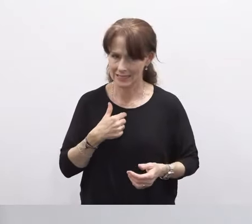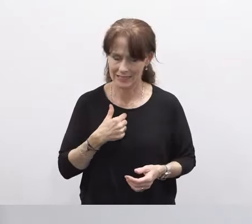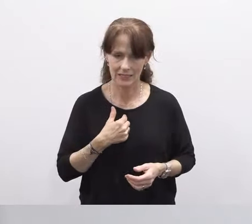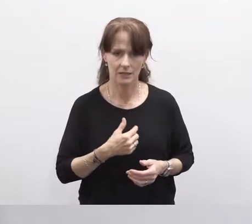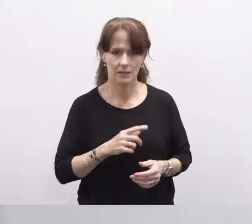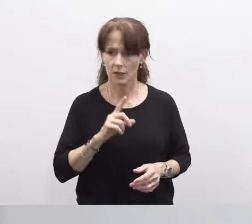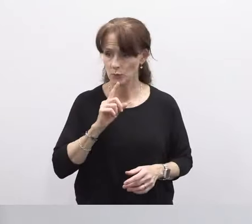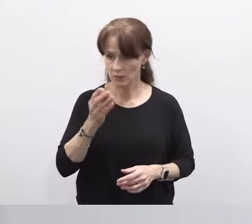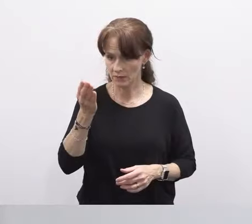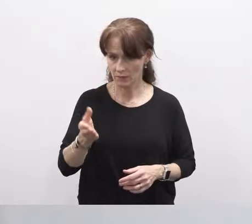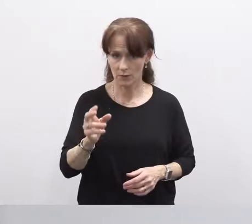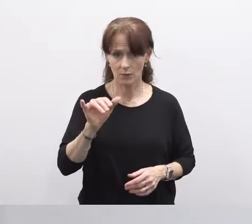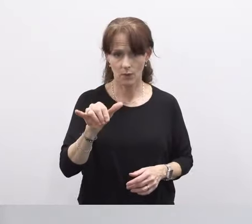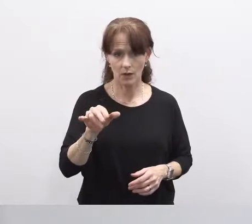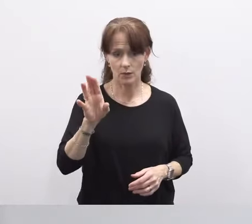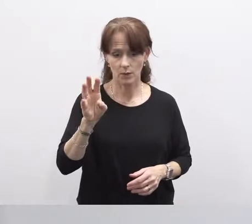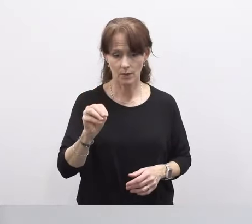How much money do we have? Huh? - How much money do we have?